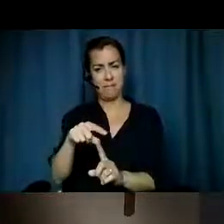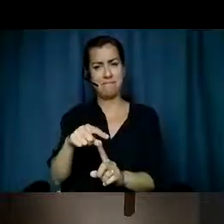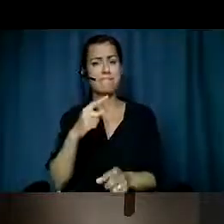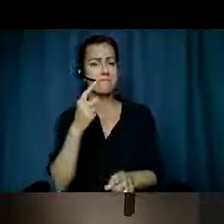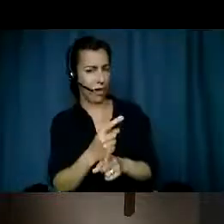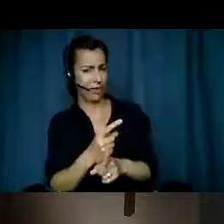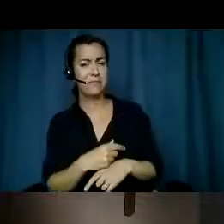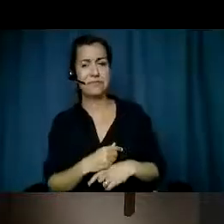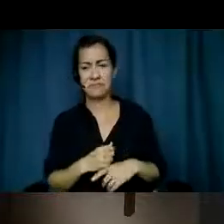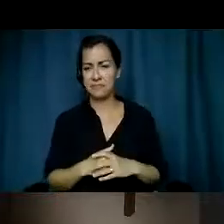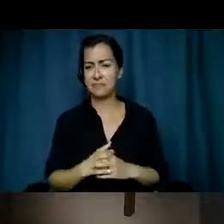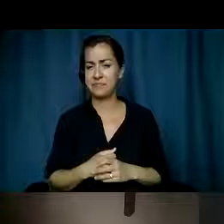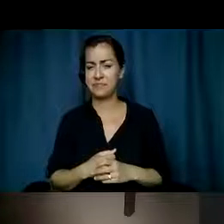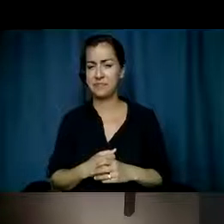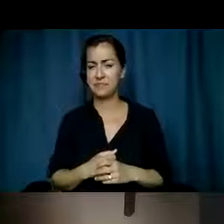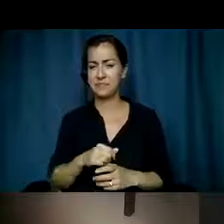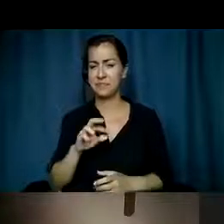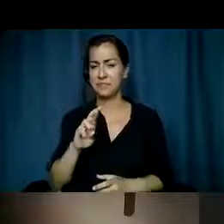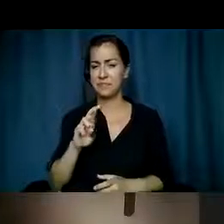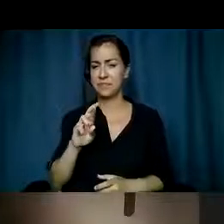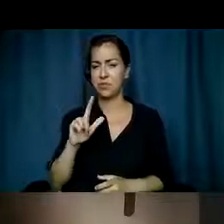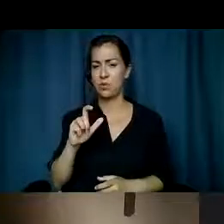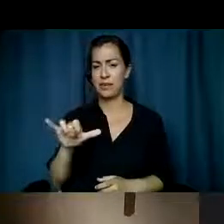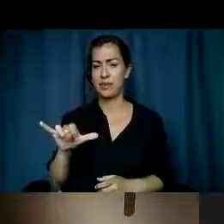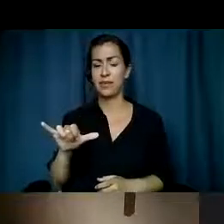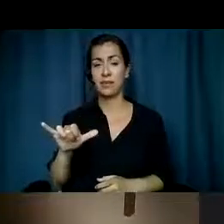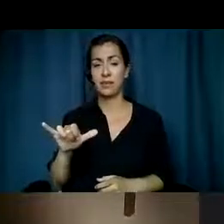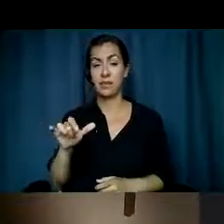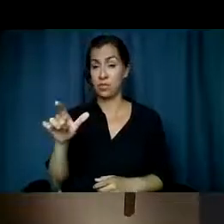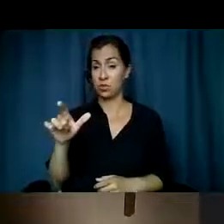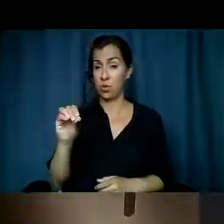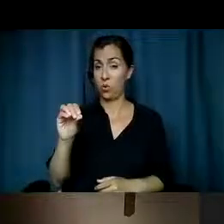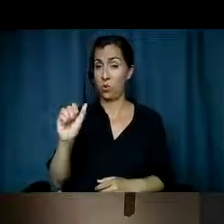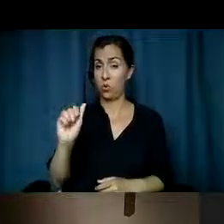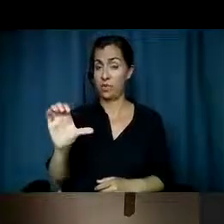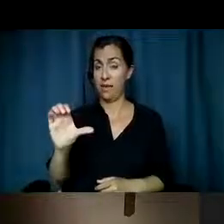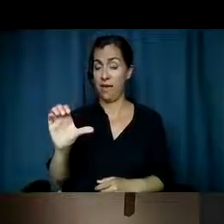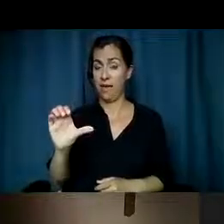OSAC came up with a list of, sort of like - you, I know you, do a lot